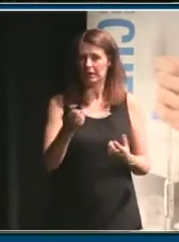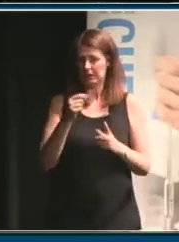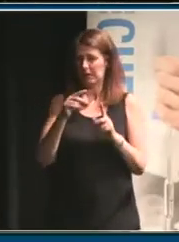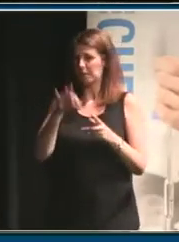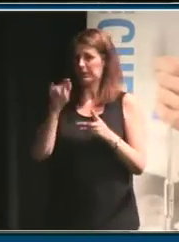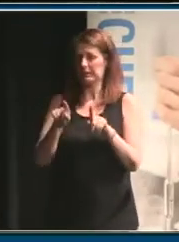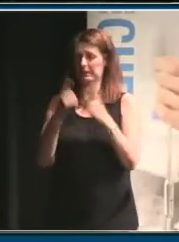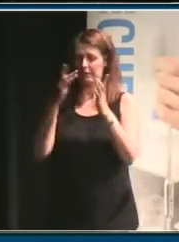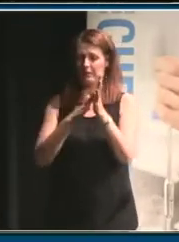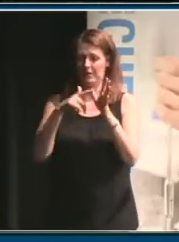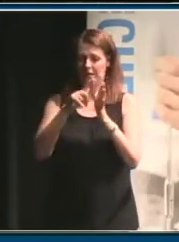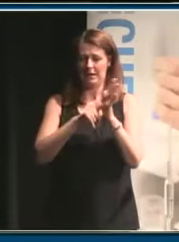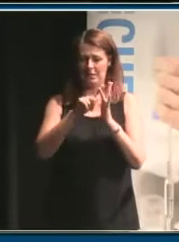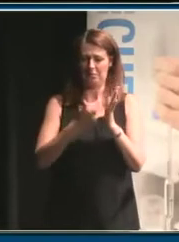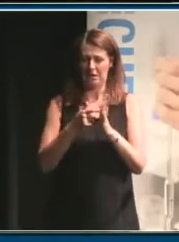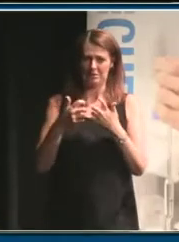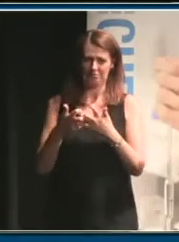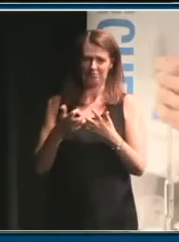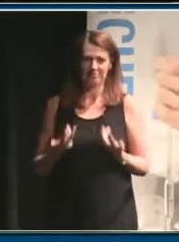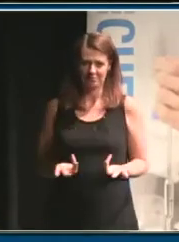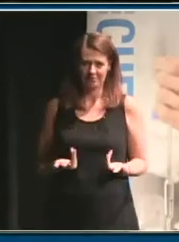“Oh okay okay!” and I never asked my question for a very long time.